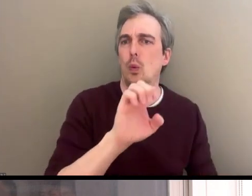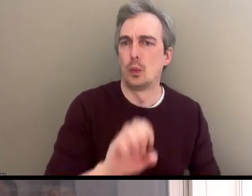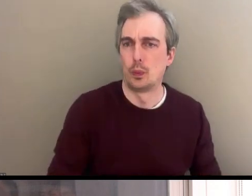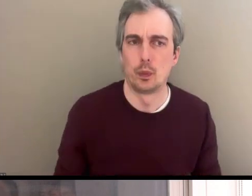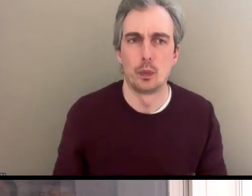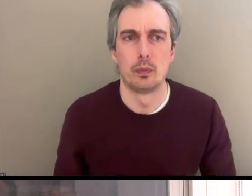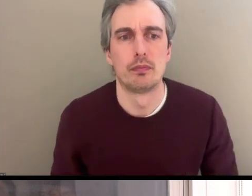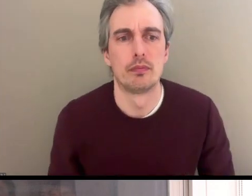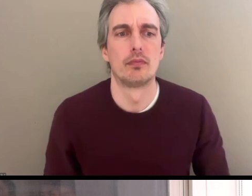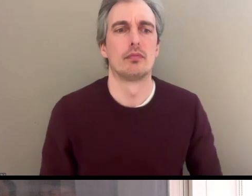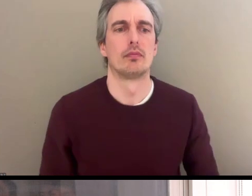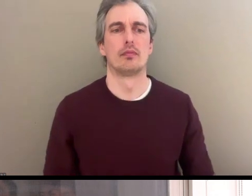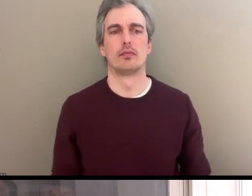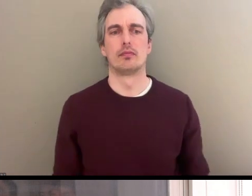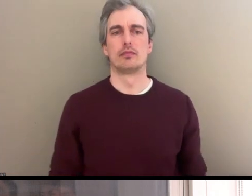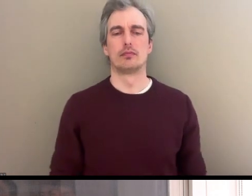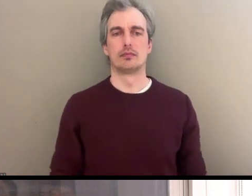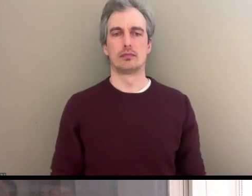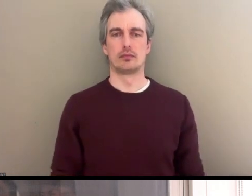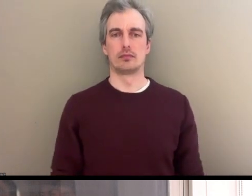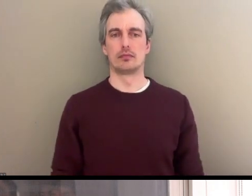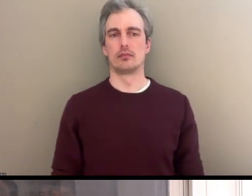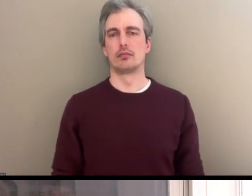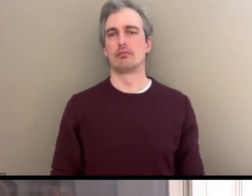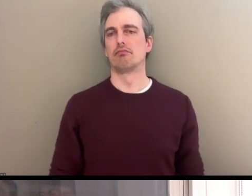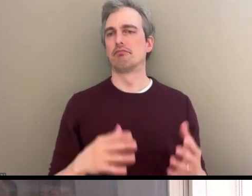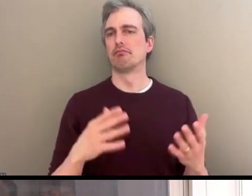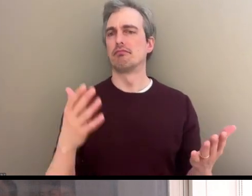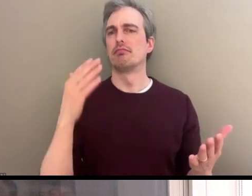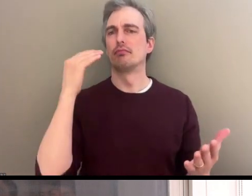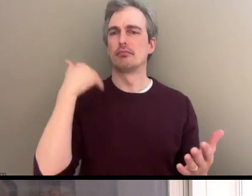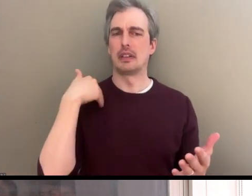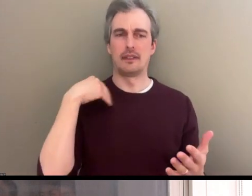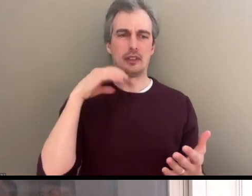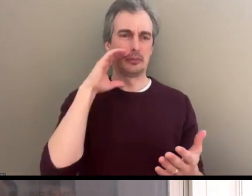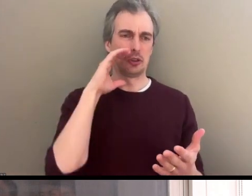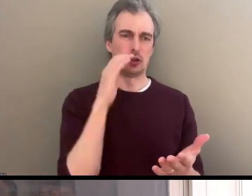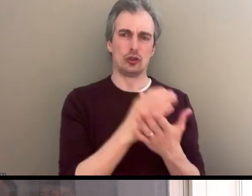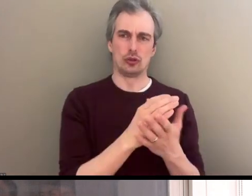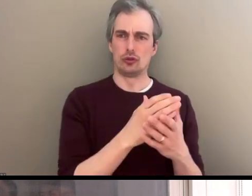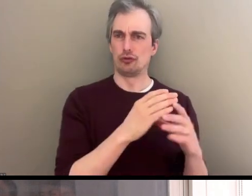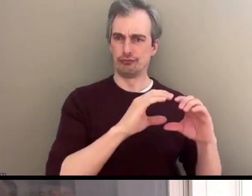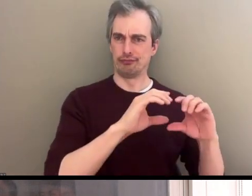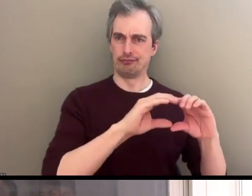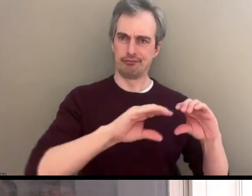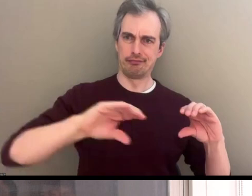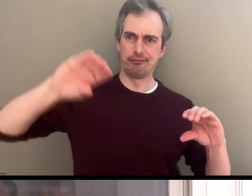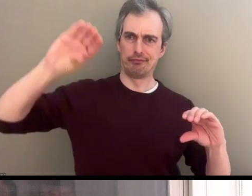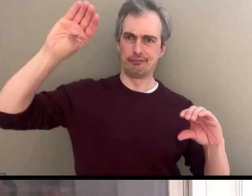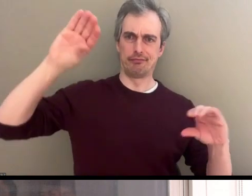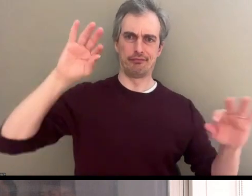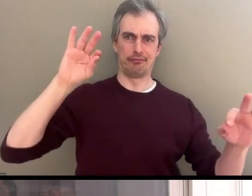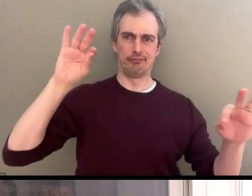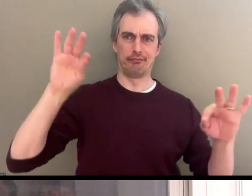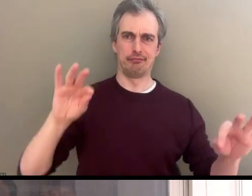So here we have a figure that goes into why we're starting with development early in the lifecycle.